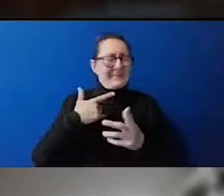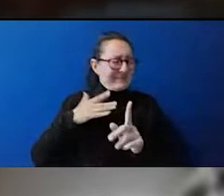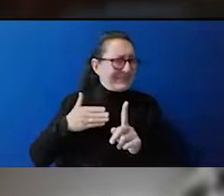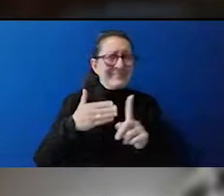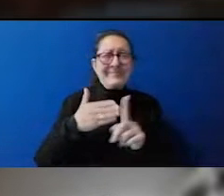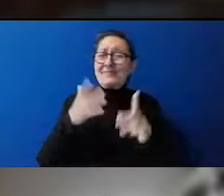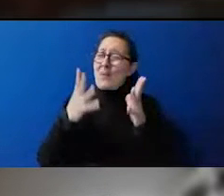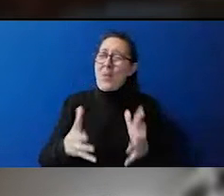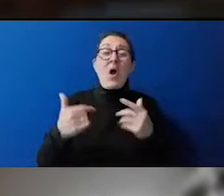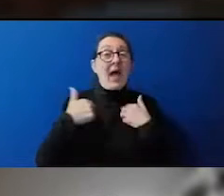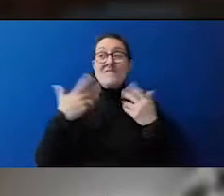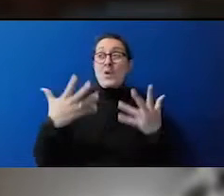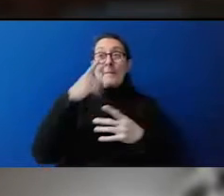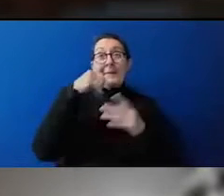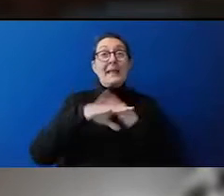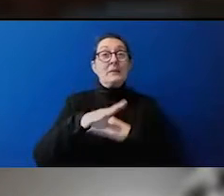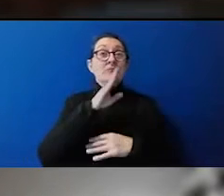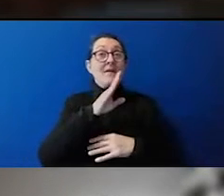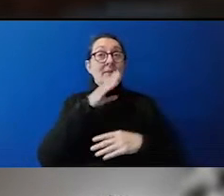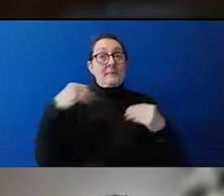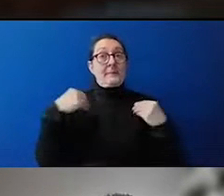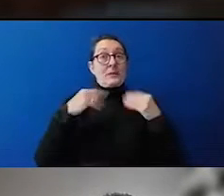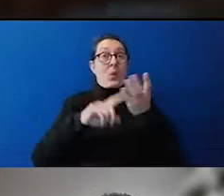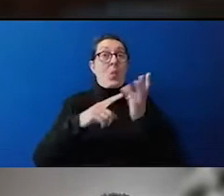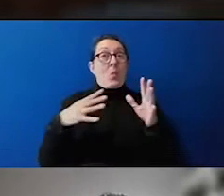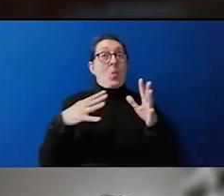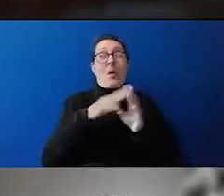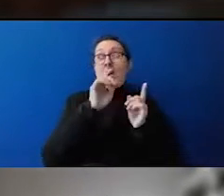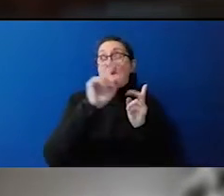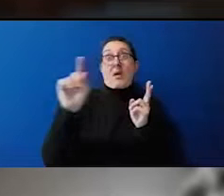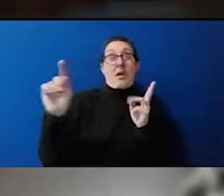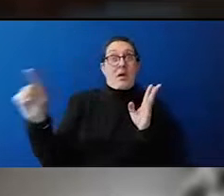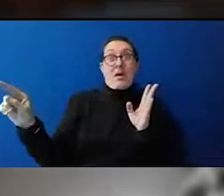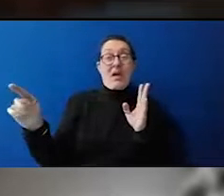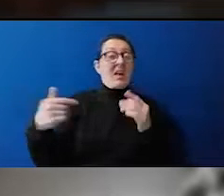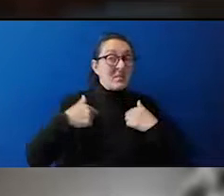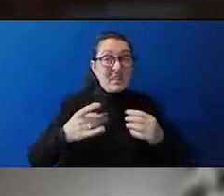private practice you know they have a lot lot of experience I myself I'm an accredited specialist